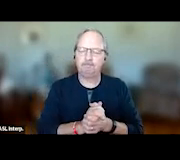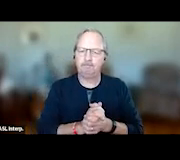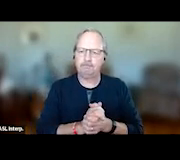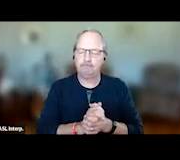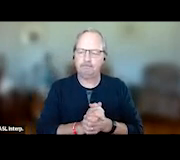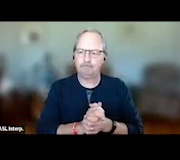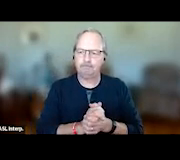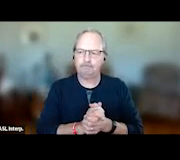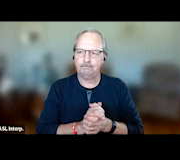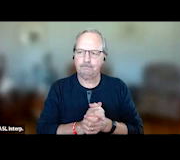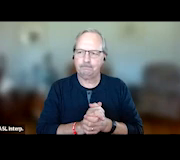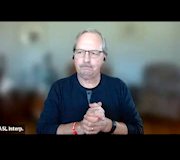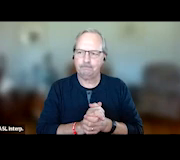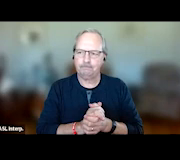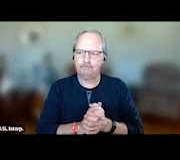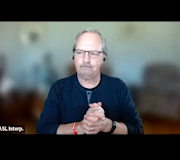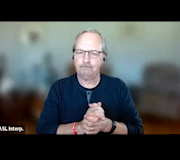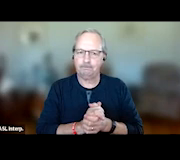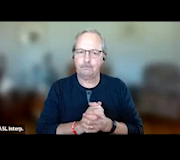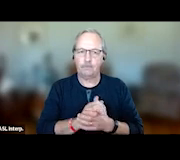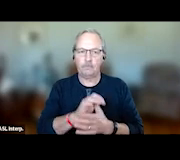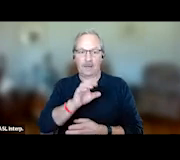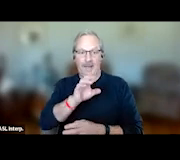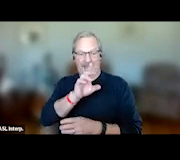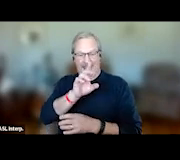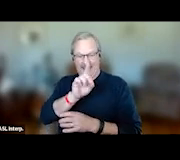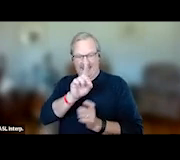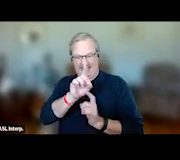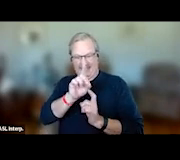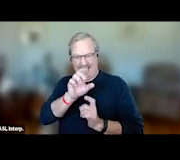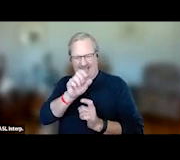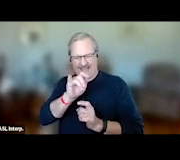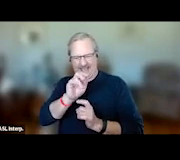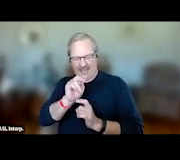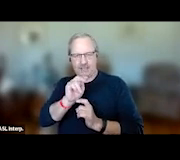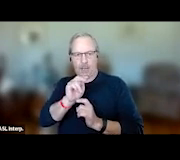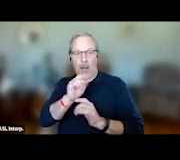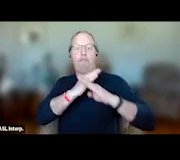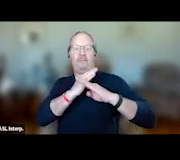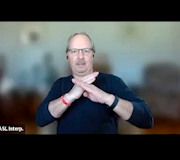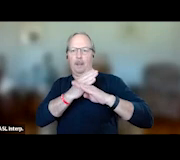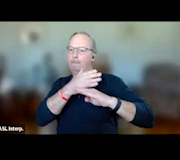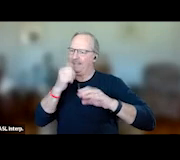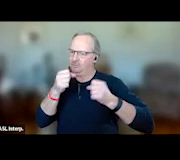Okay. Escalation is best prevented when possible. There are a few strategies that we can use to decrease